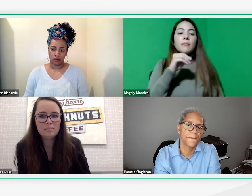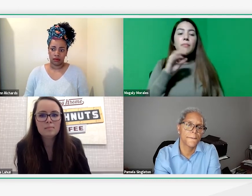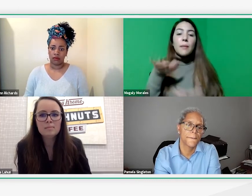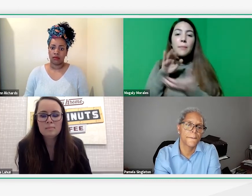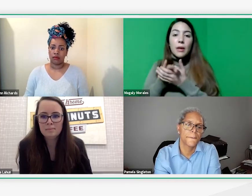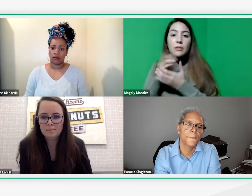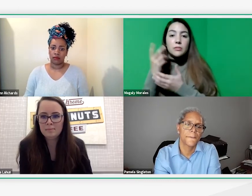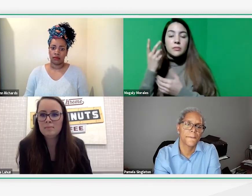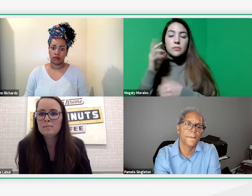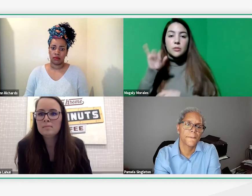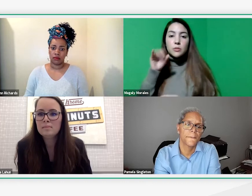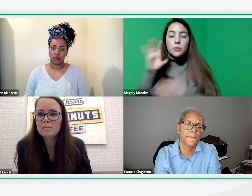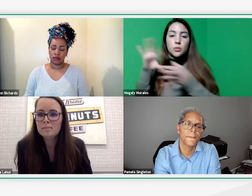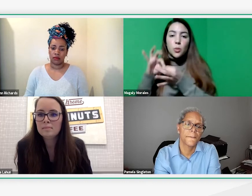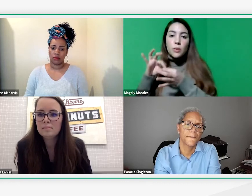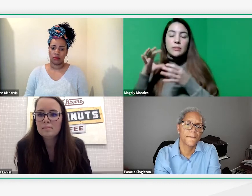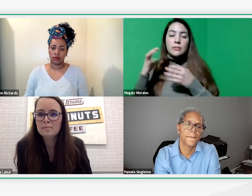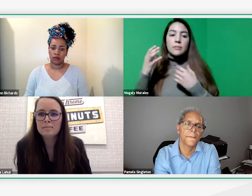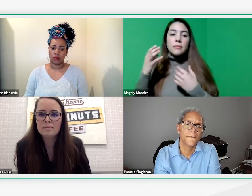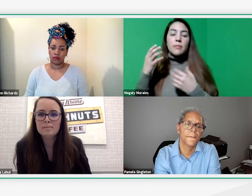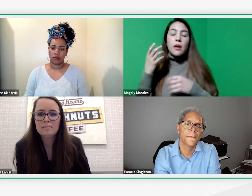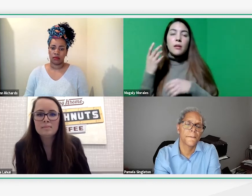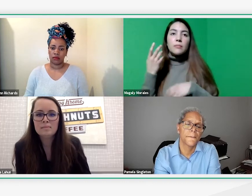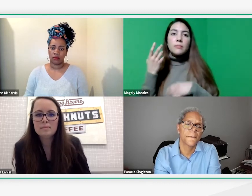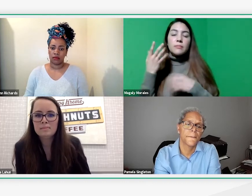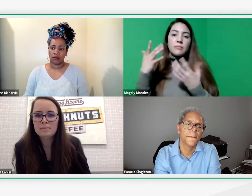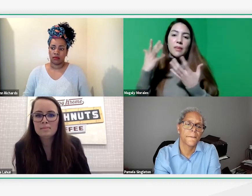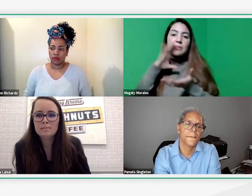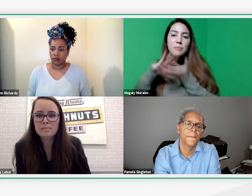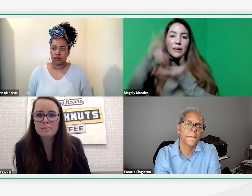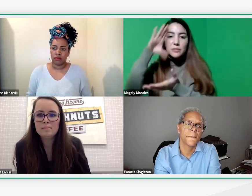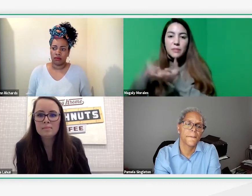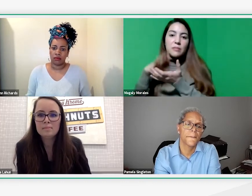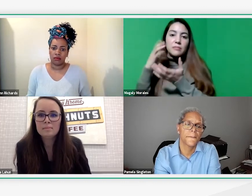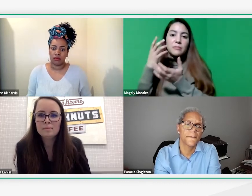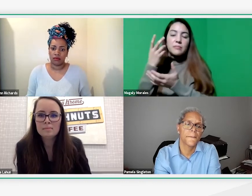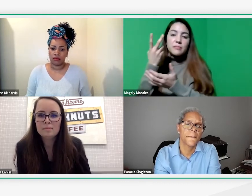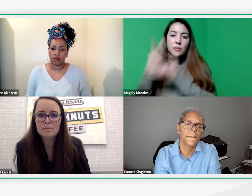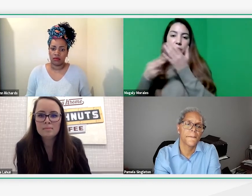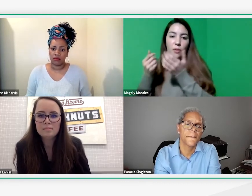that you're using to take care of children. Married filing jointly is a